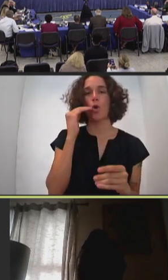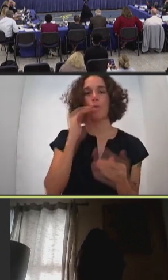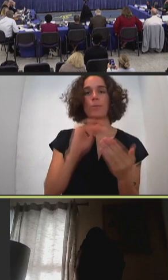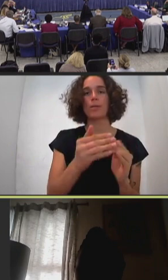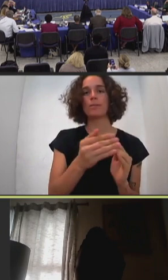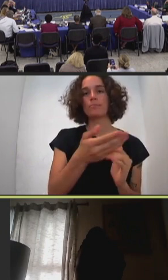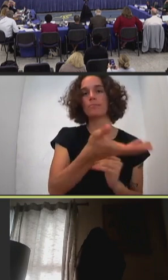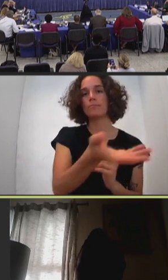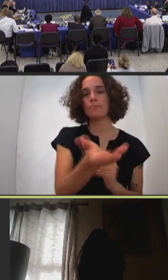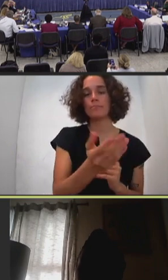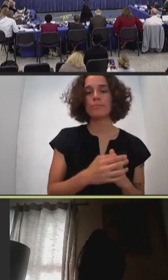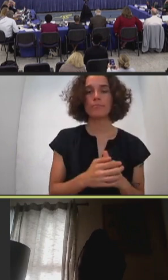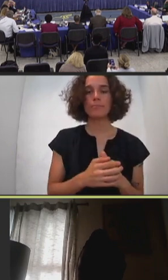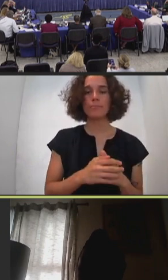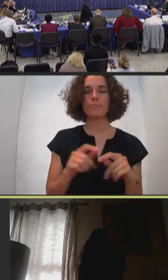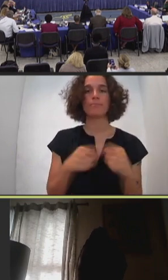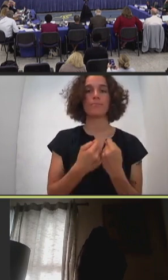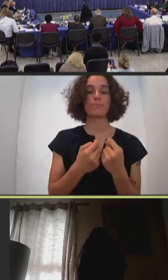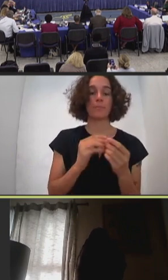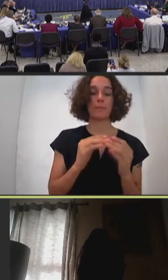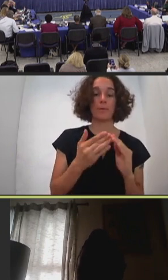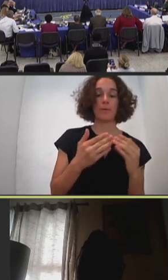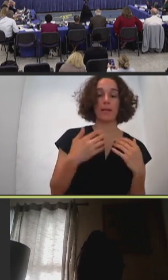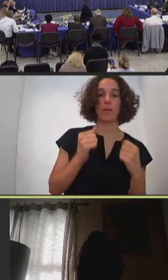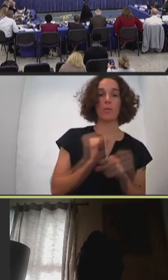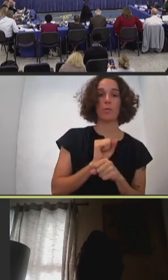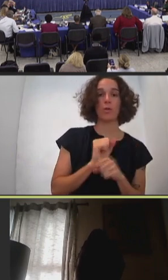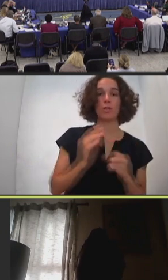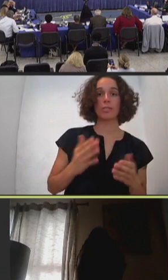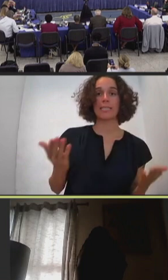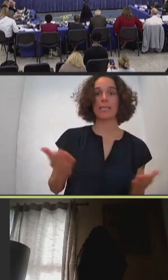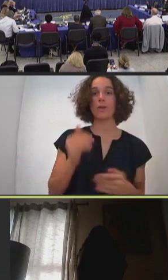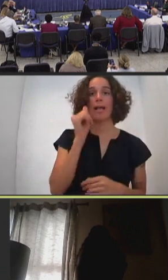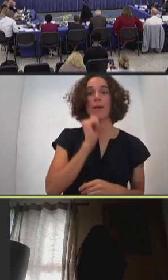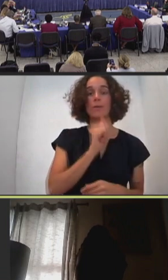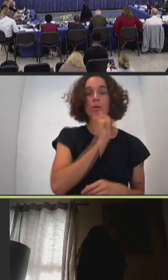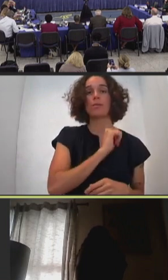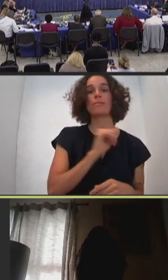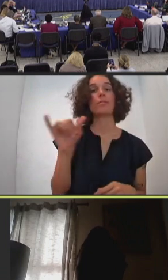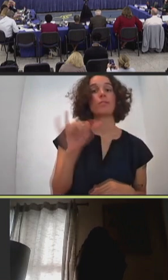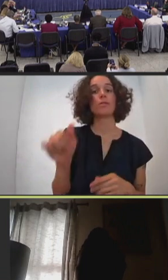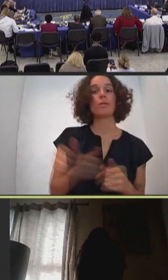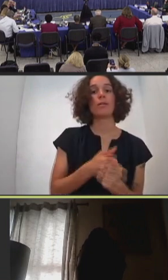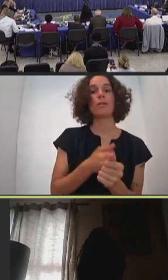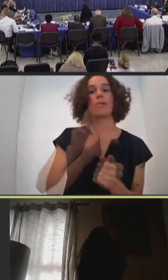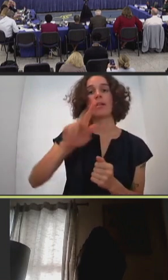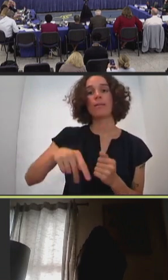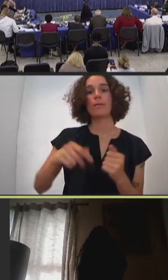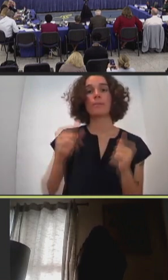The team of community health workers here in Arizona also follows up with other area